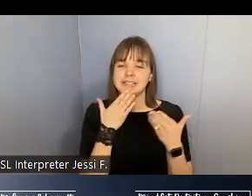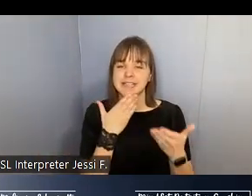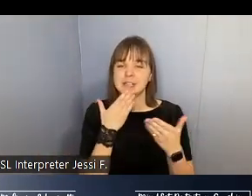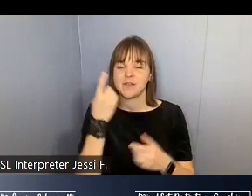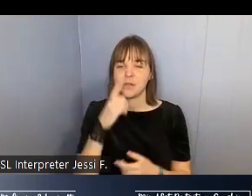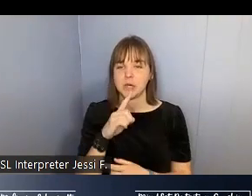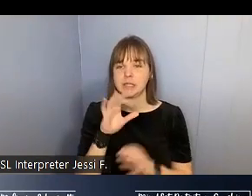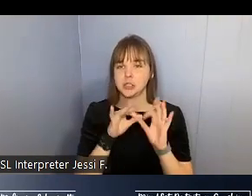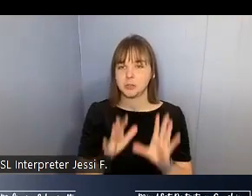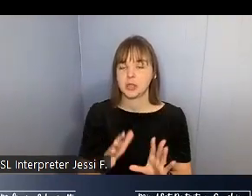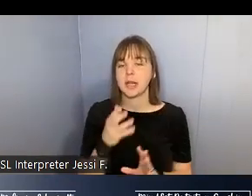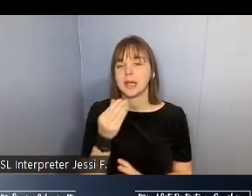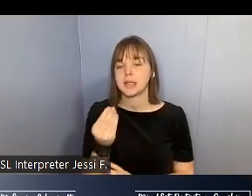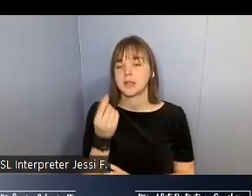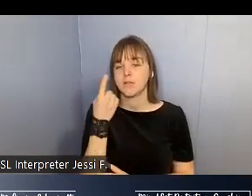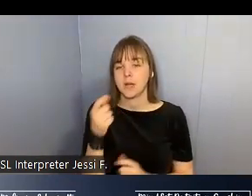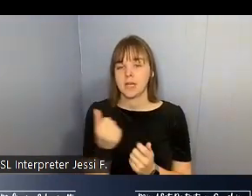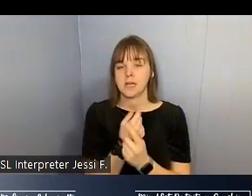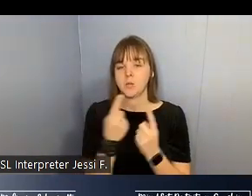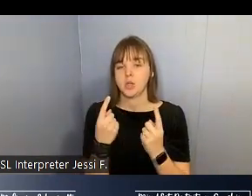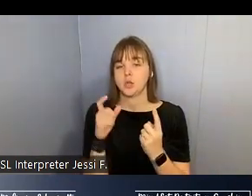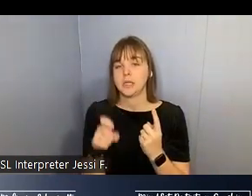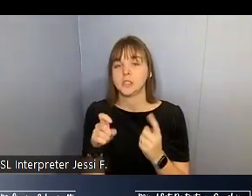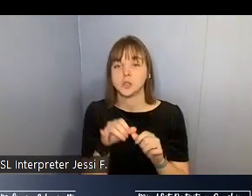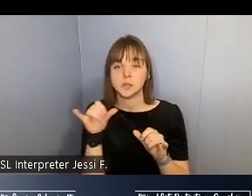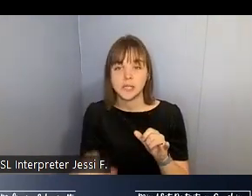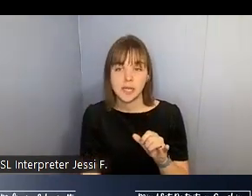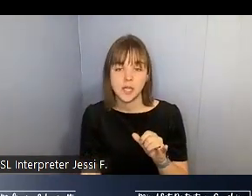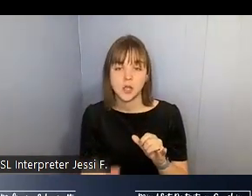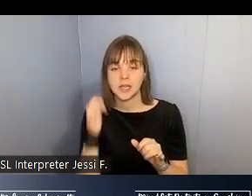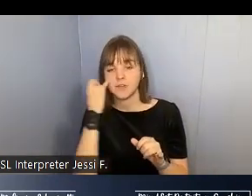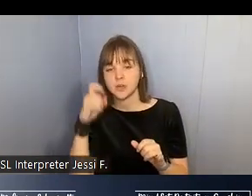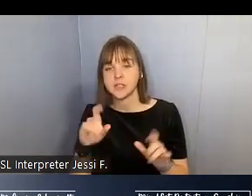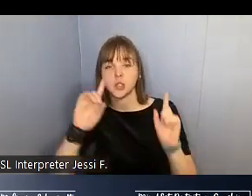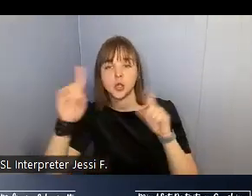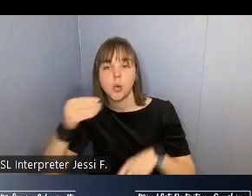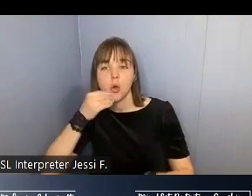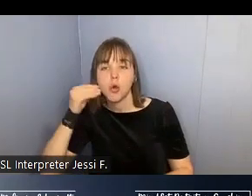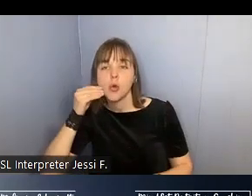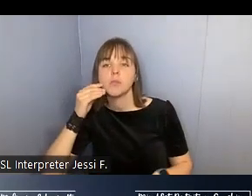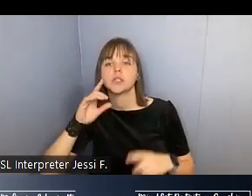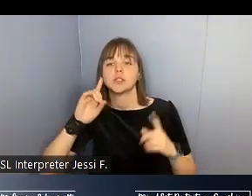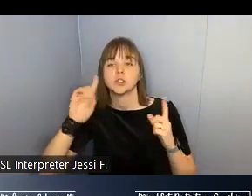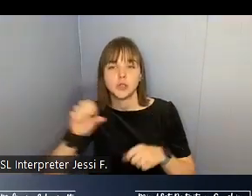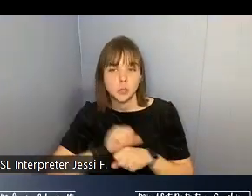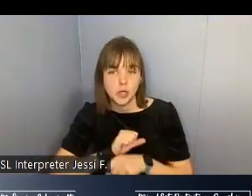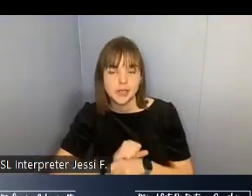And for anybody else that needs to go back to work or head on to your next activity for the day,